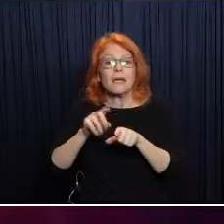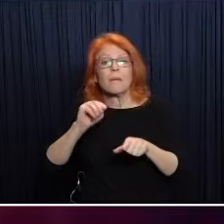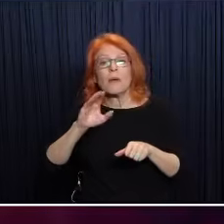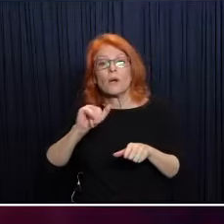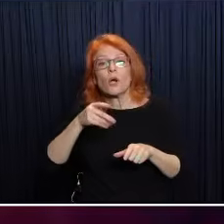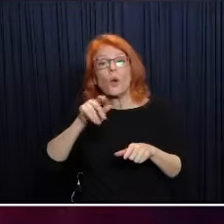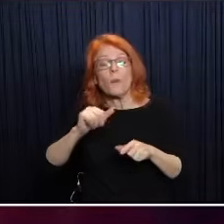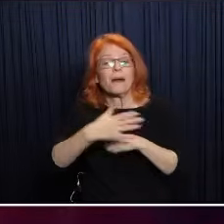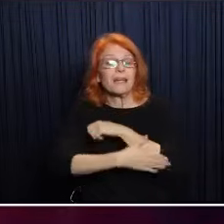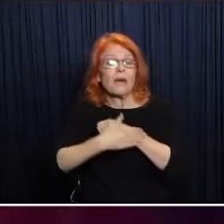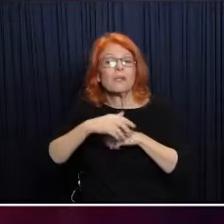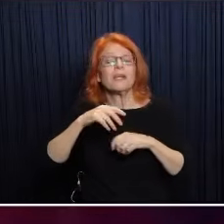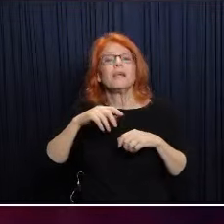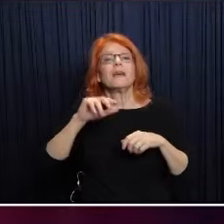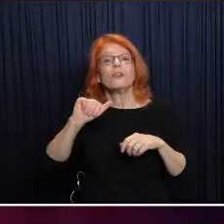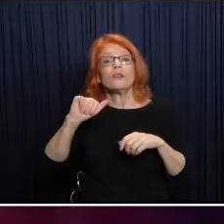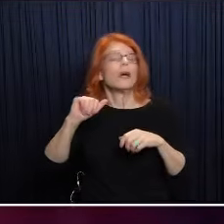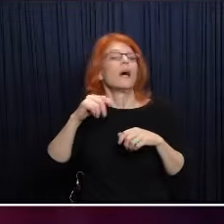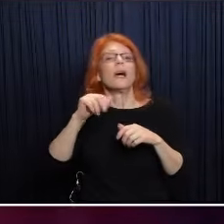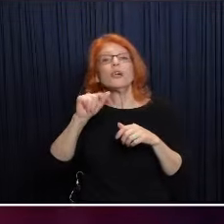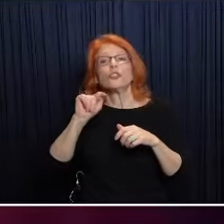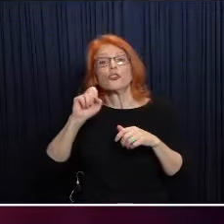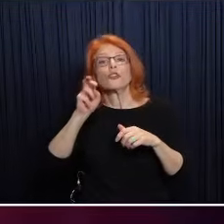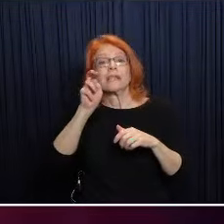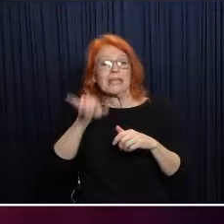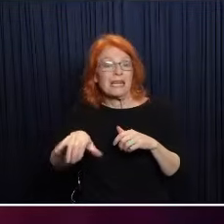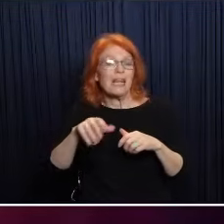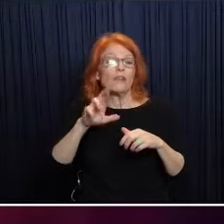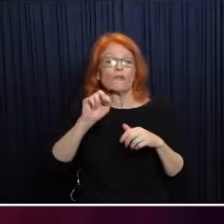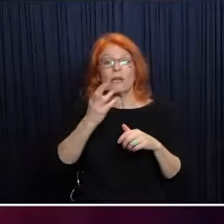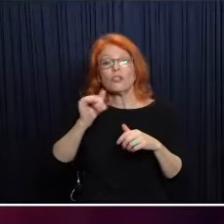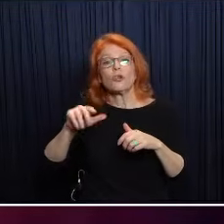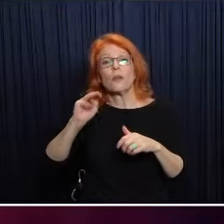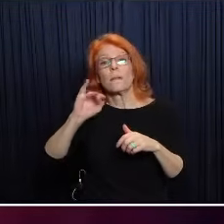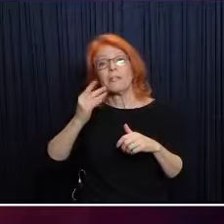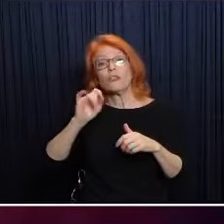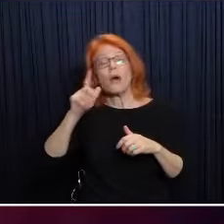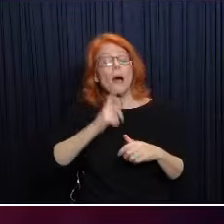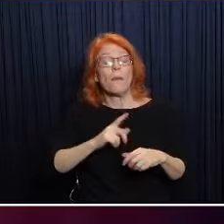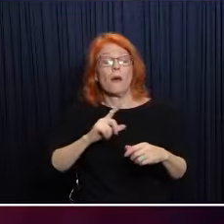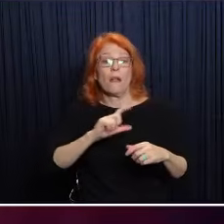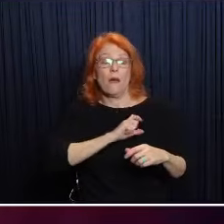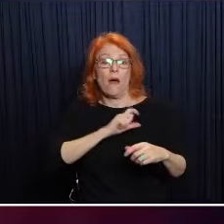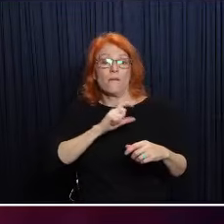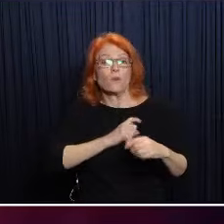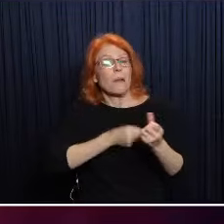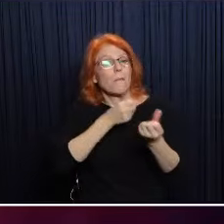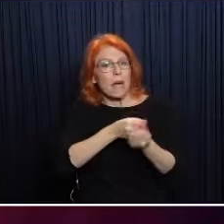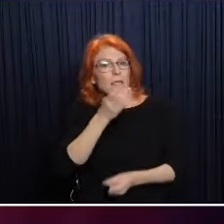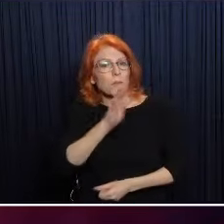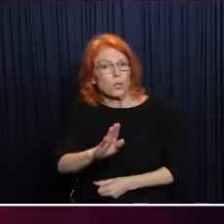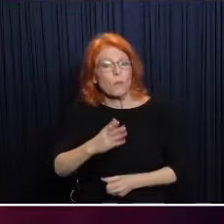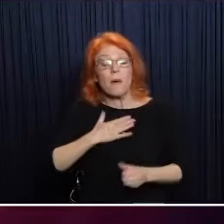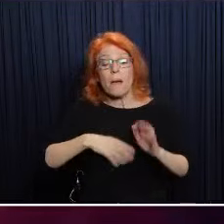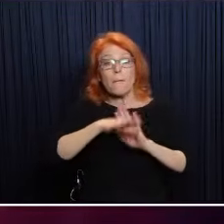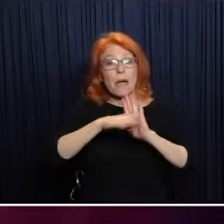ASSOCIATION'S ENDORSEMENT, THE DEPUTIES ASSOCIATION ENDORSEMENT